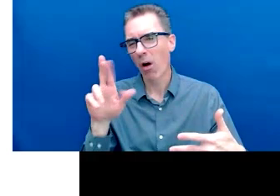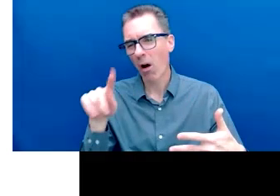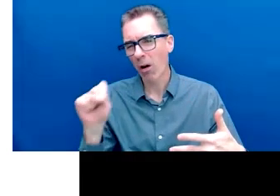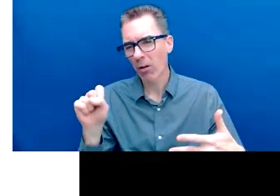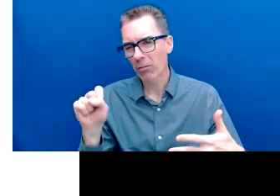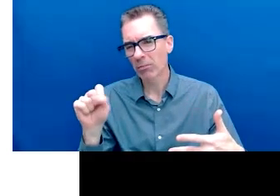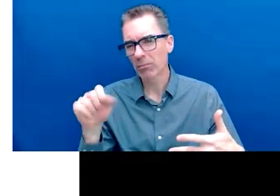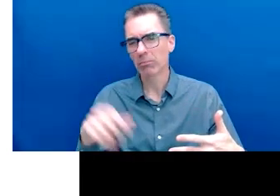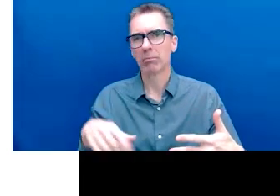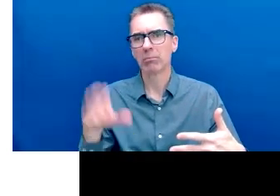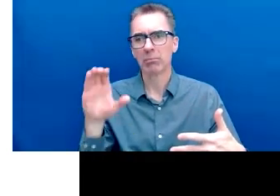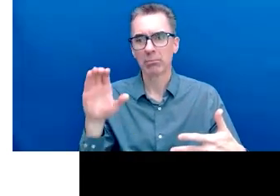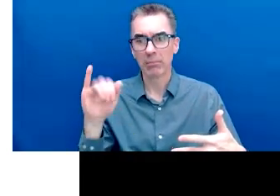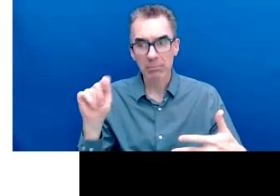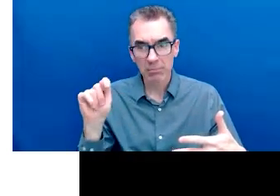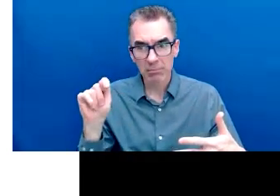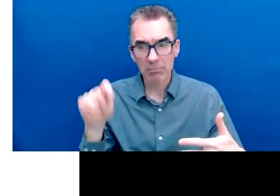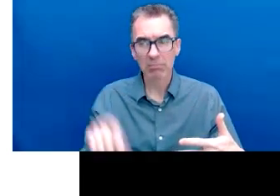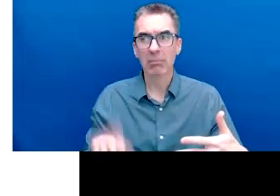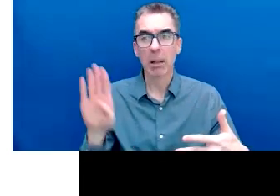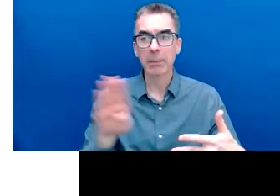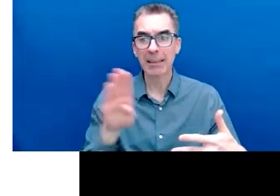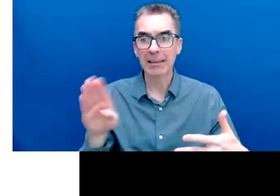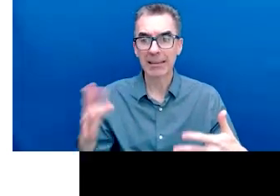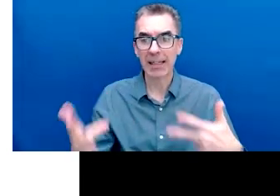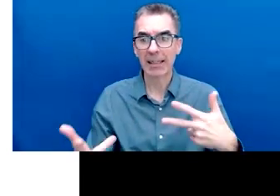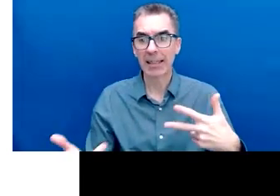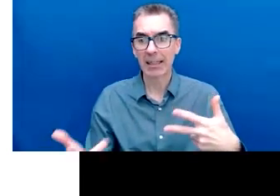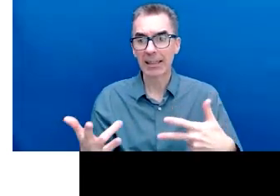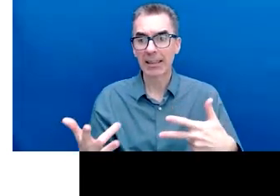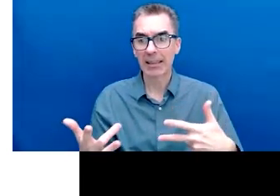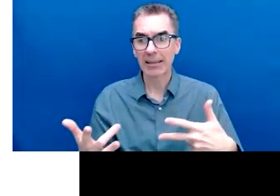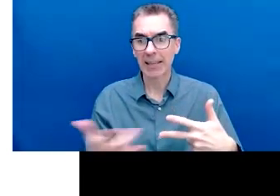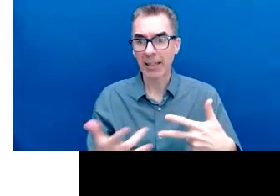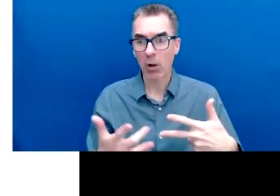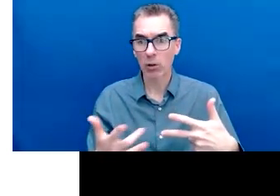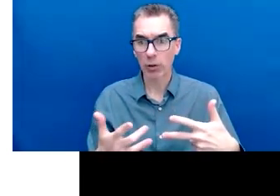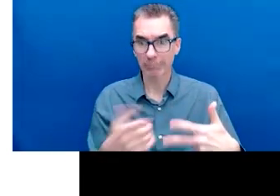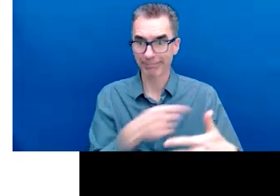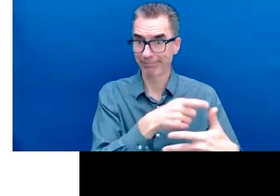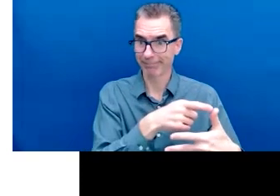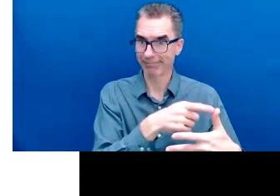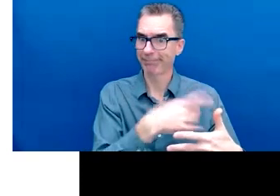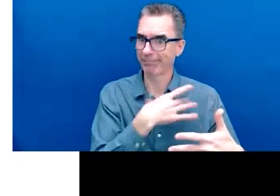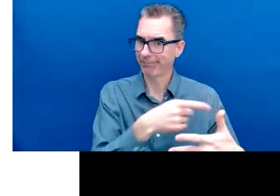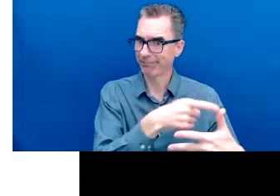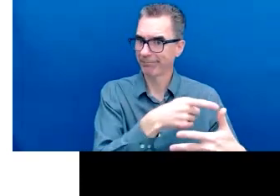some of our CIT and business technology courses, it's got a lot of great resources and learning paths,